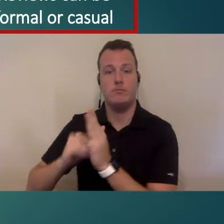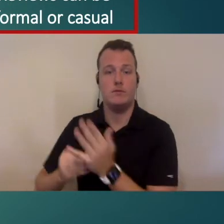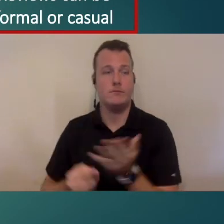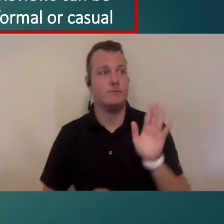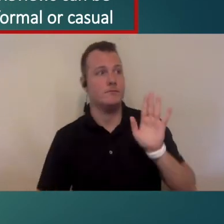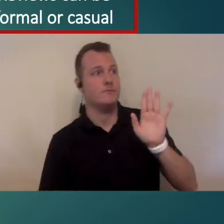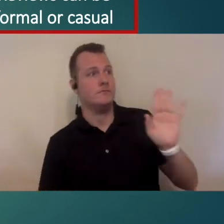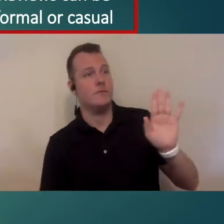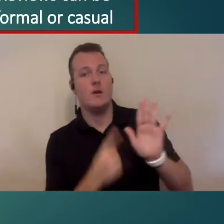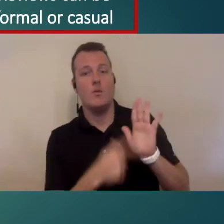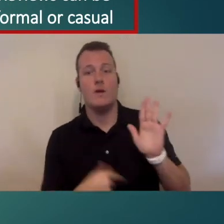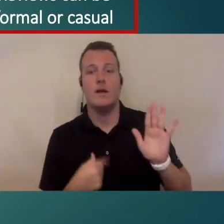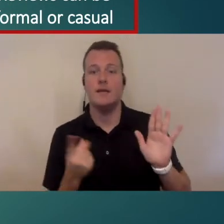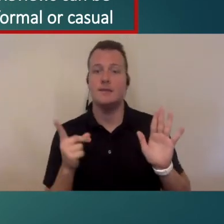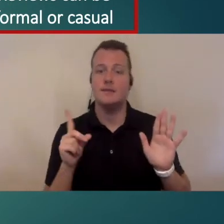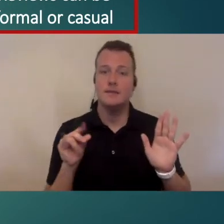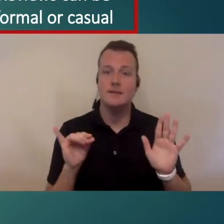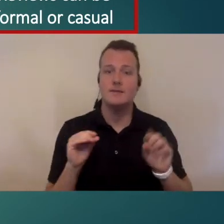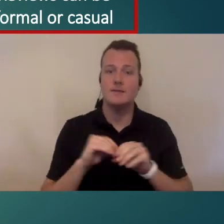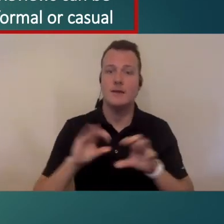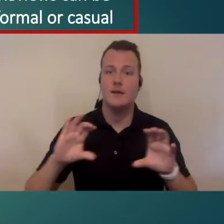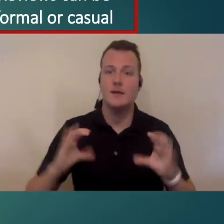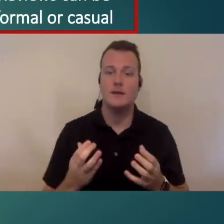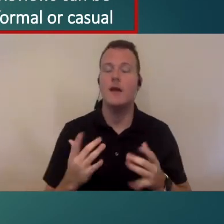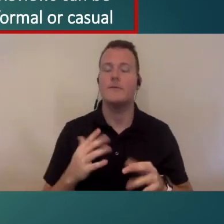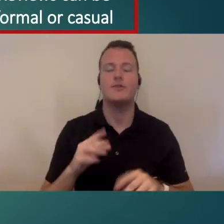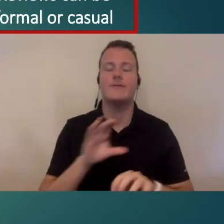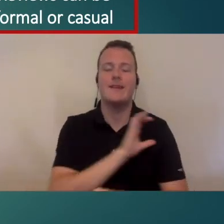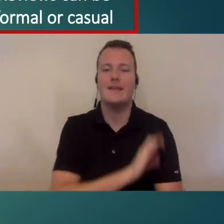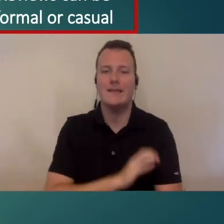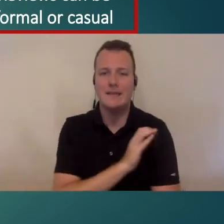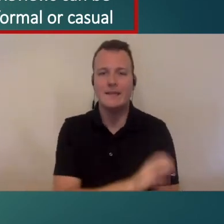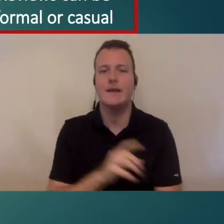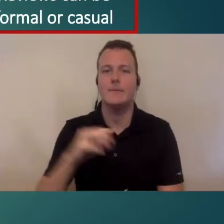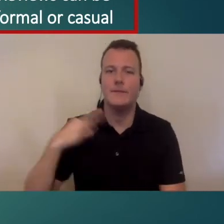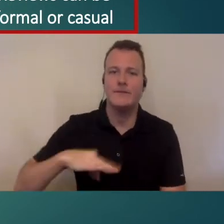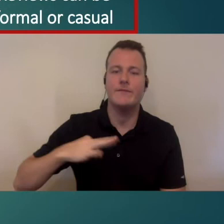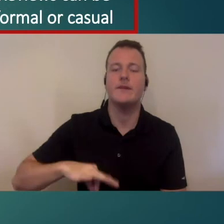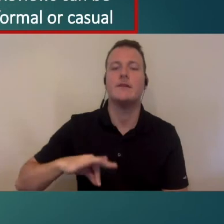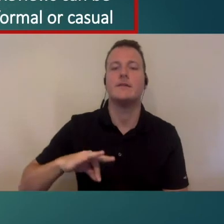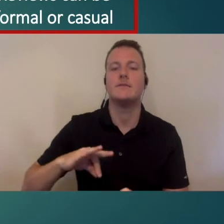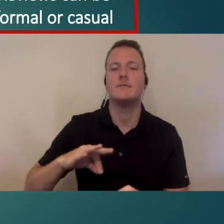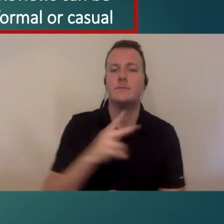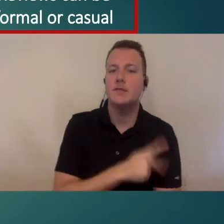what I did for the clinic and how, you know, I benefited patients, that is your